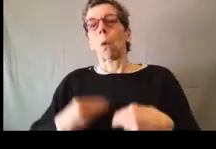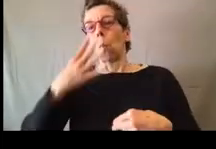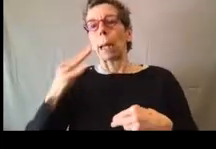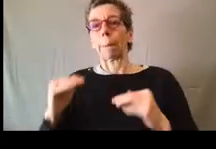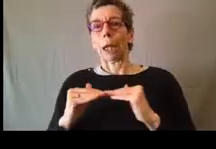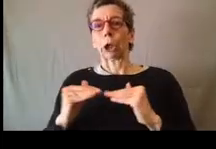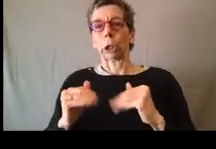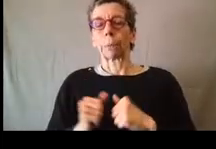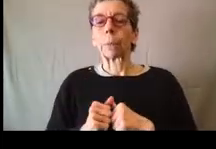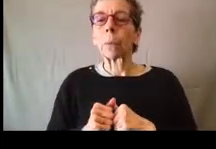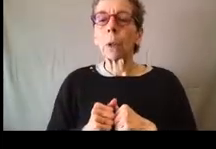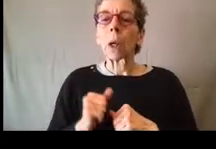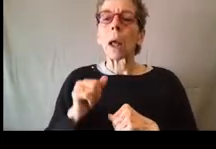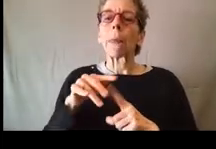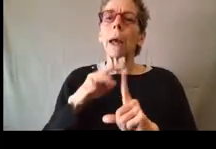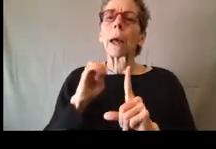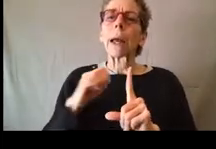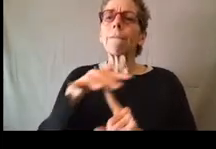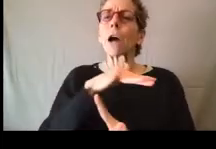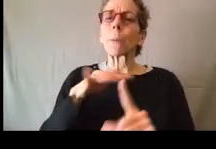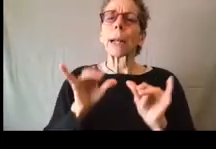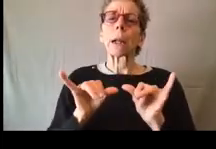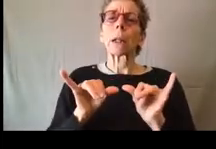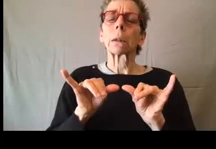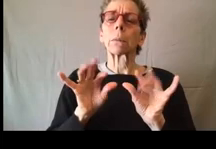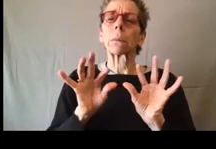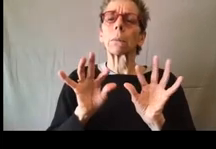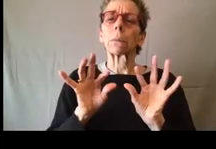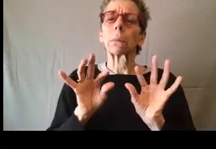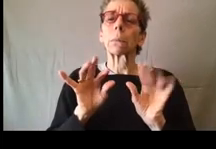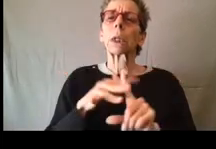context of these findings is important. Presenters note the recent 2021 BLS data showing the